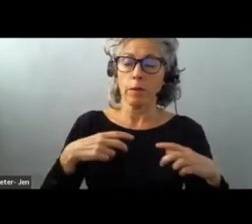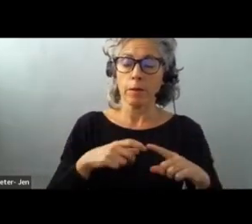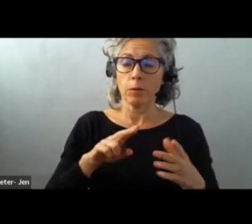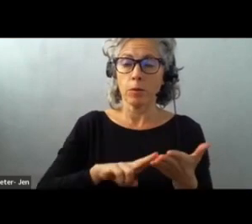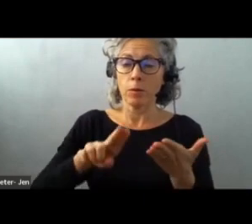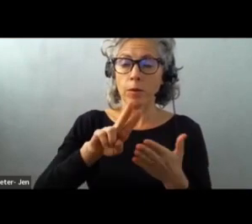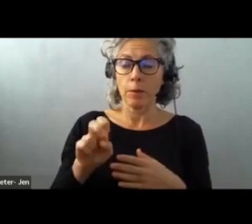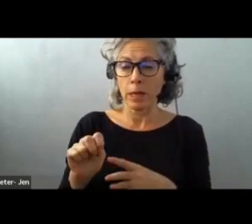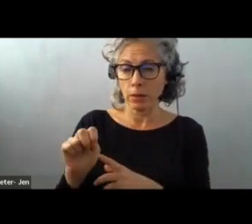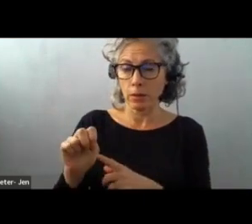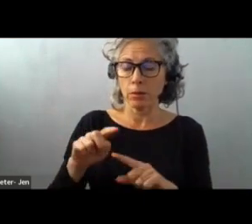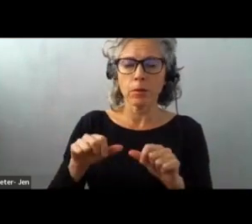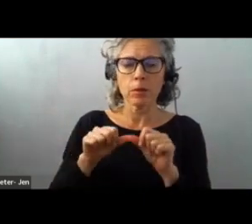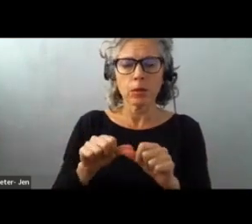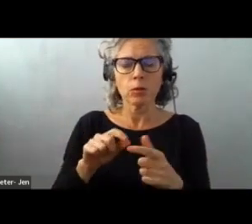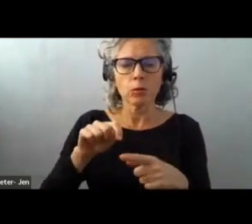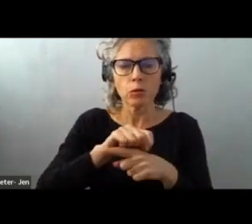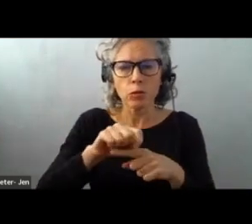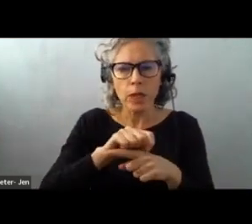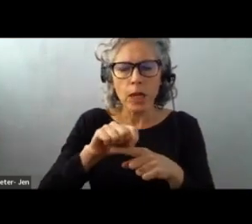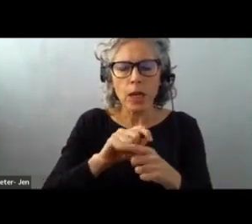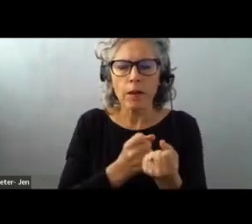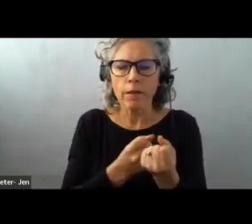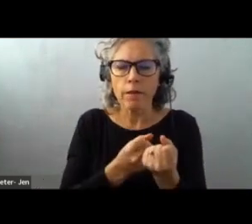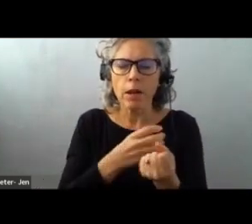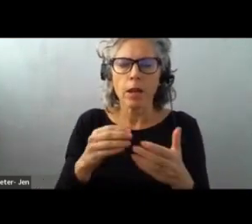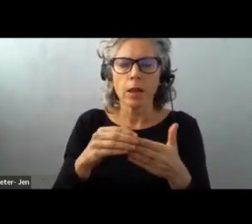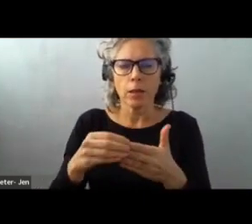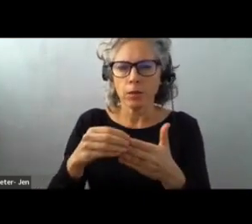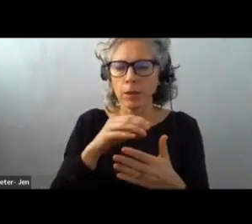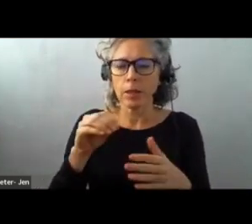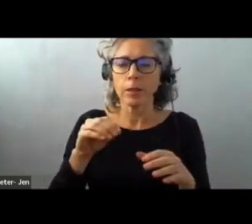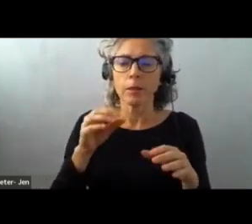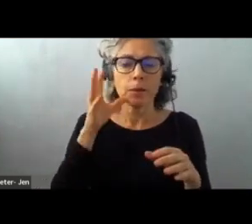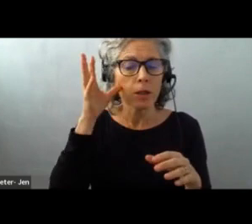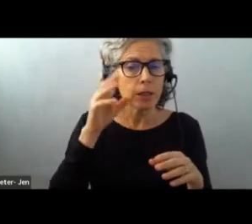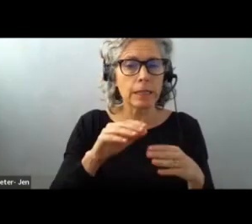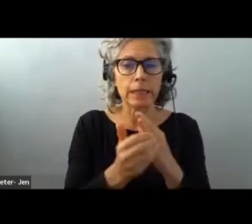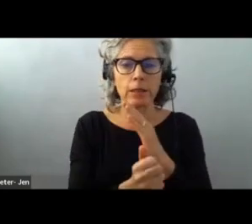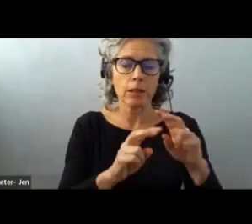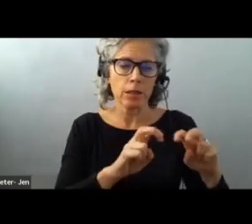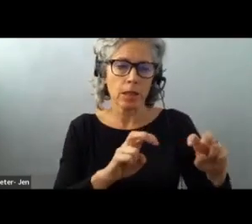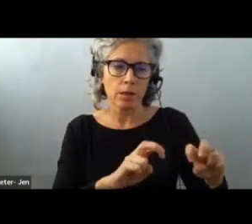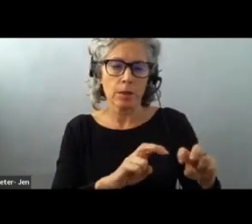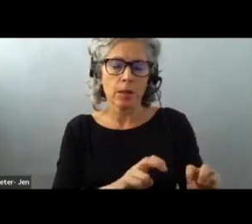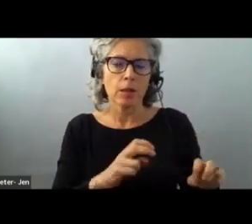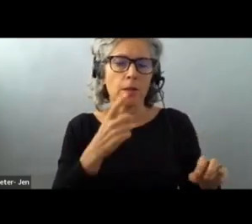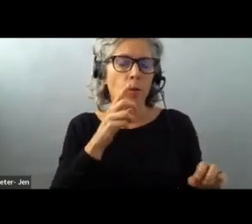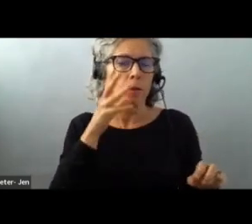but continues to train in advocacy and leadership and does parenting skills assessments of parents with IDD to help them